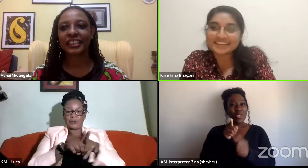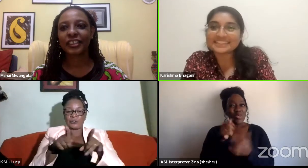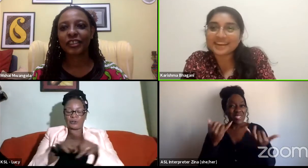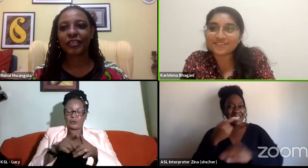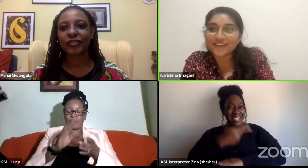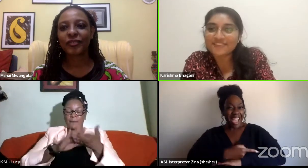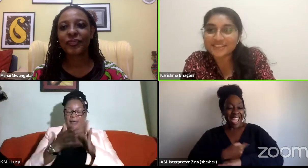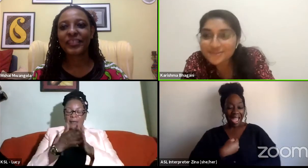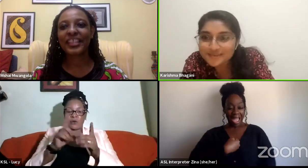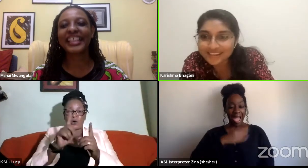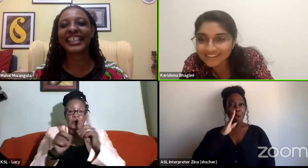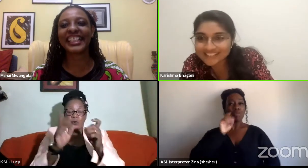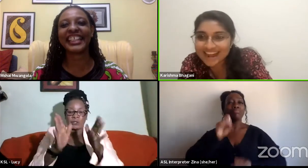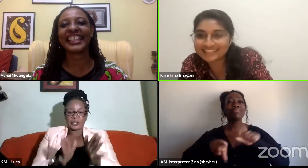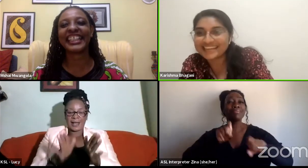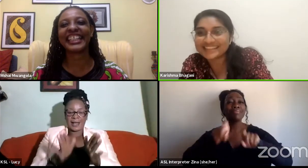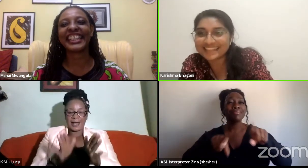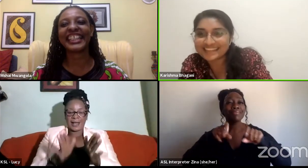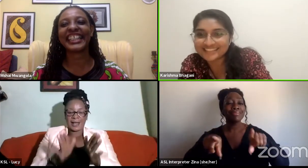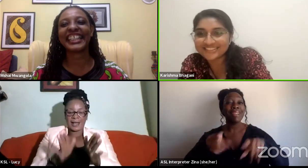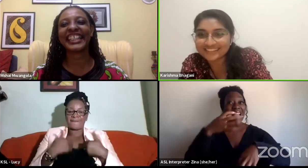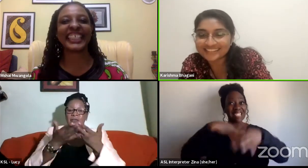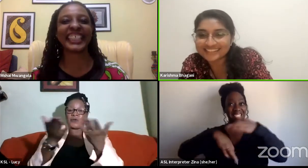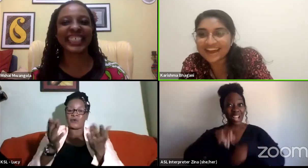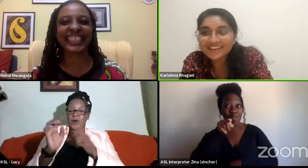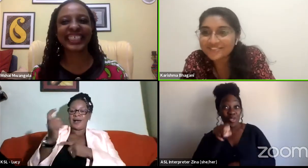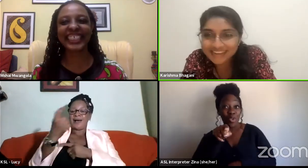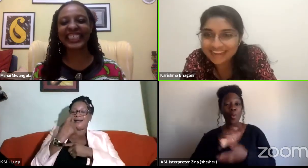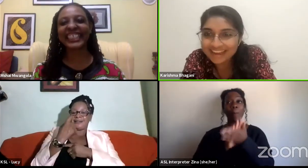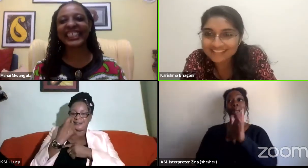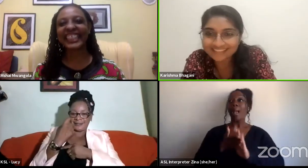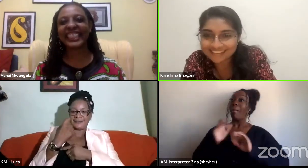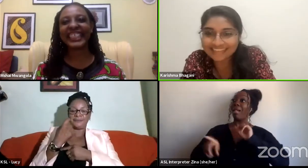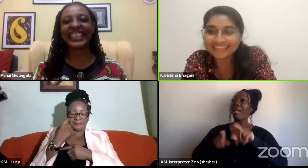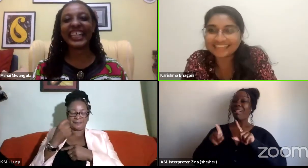instead of having you be the question asker, that is usual. So how you feeling? How's it going?